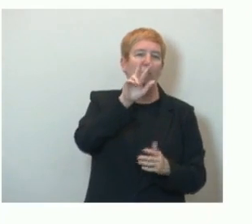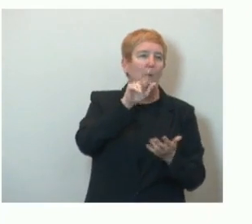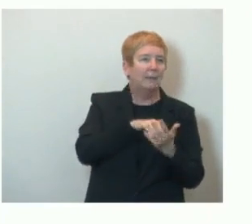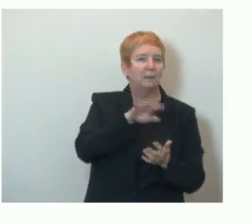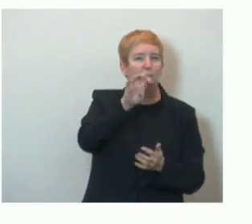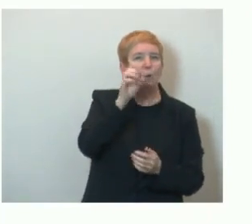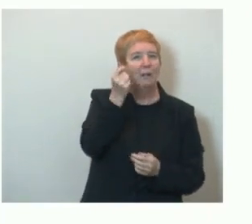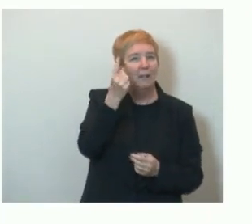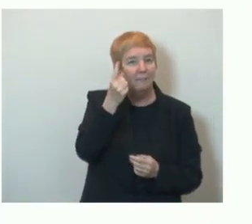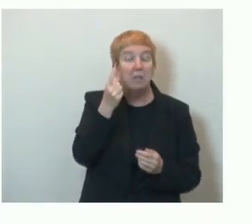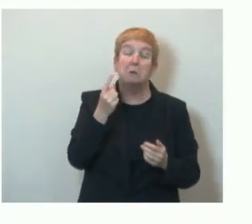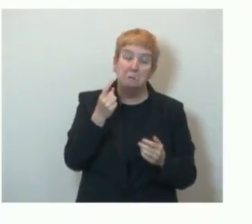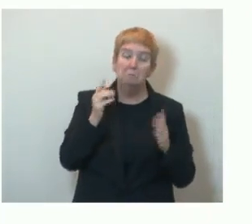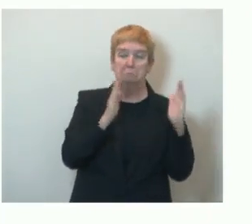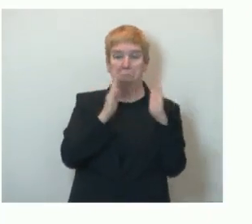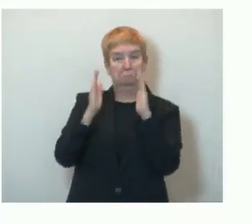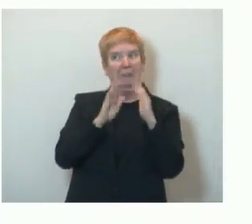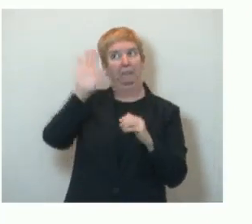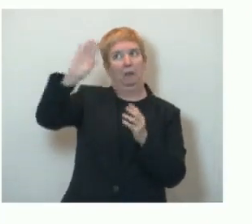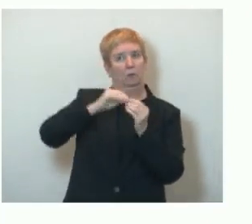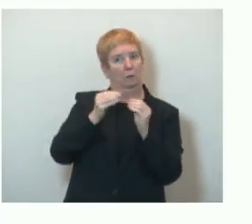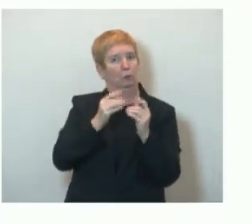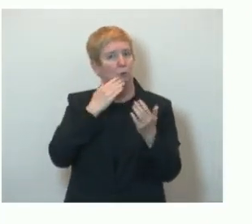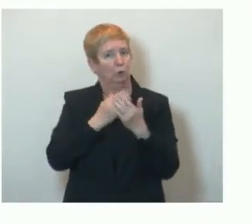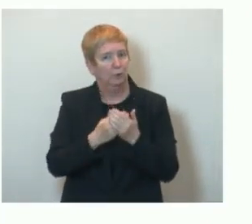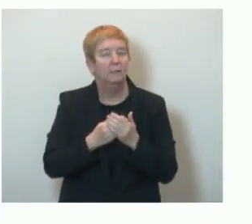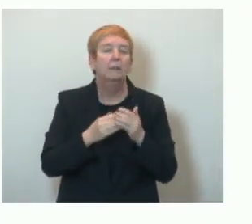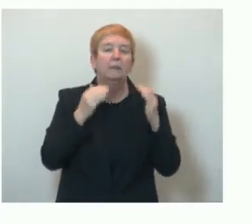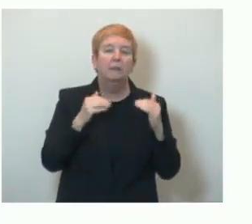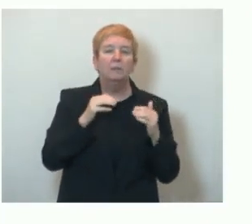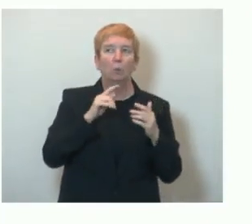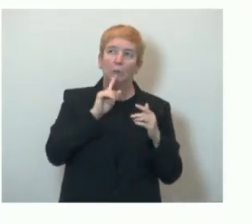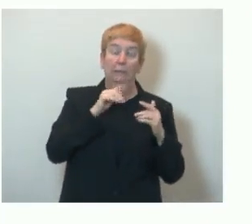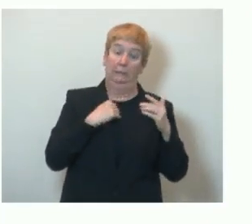APRIL 26TH AND MAY 3RD, AND OUR CASE NUMBERS ARE BETWEEN THE TWO NUMBERS.